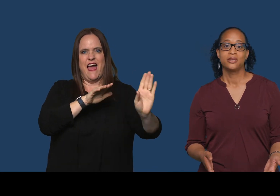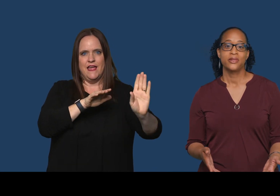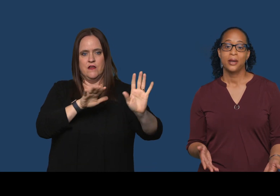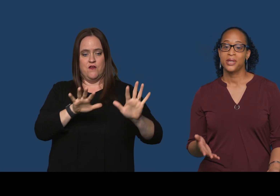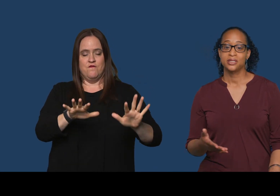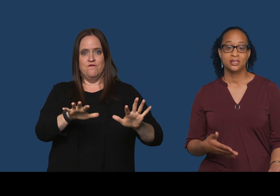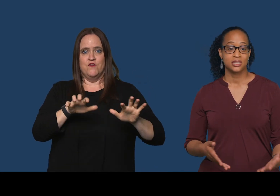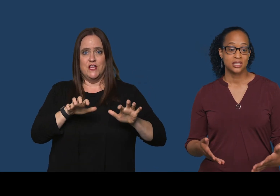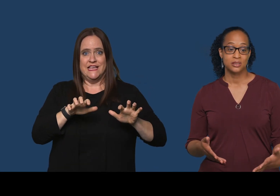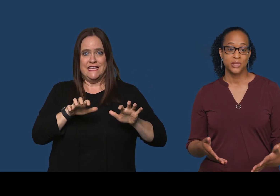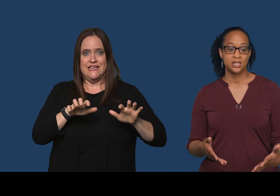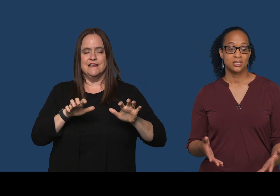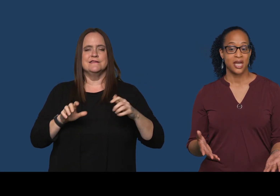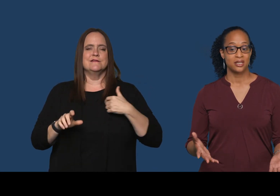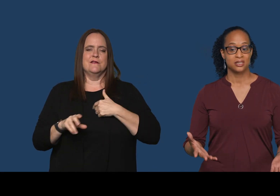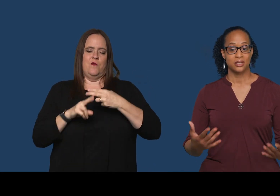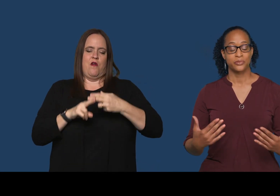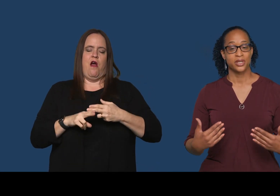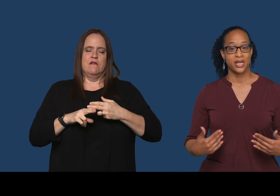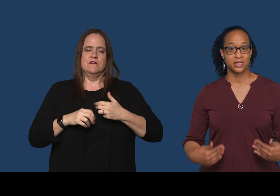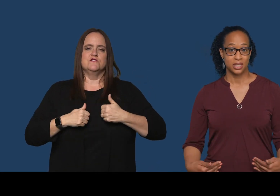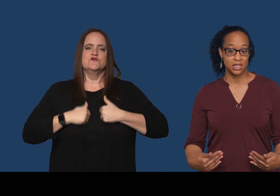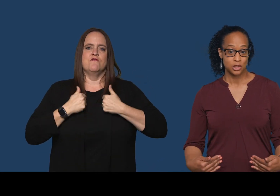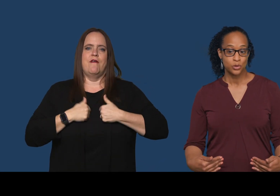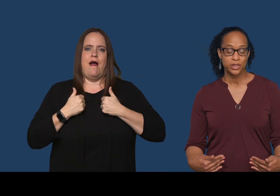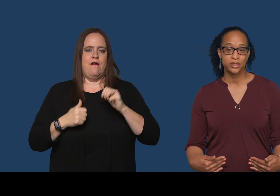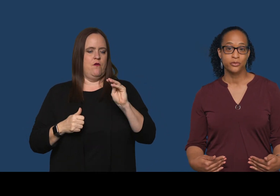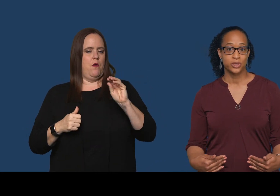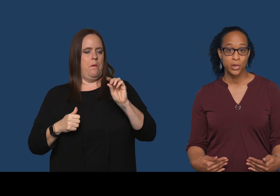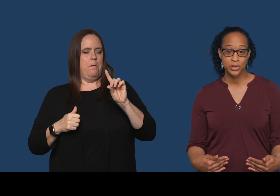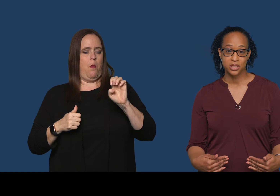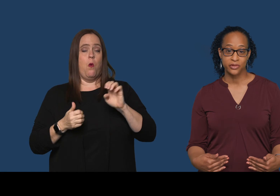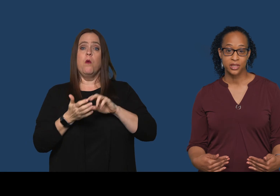That basically just means that is something that's intuitive with most of us